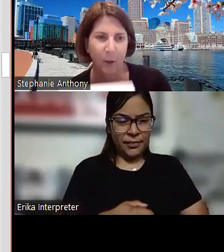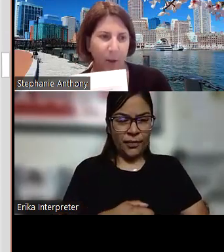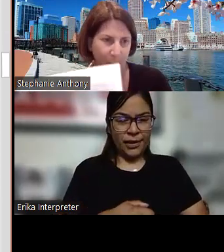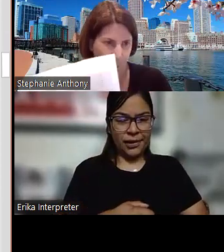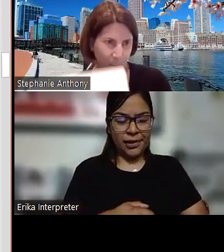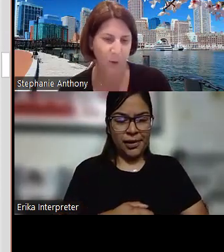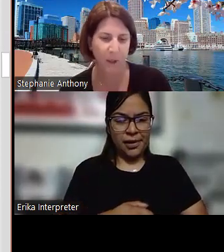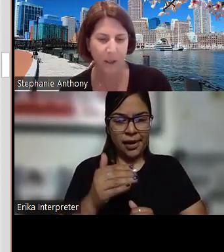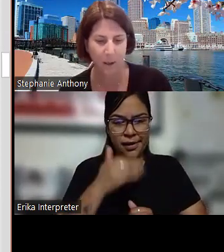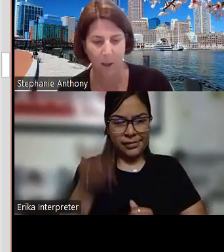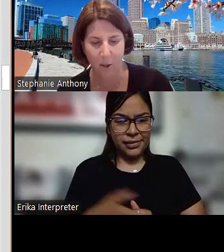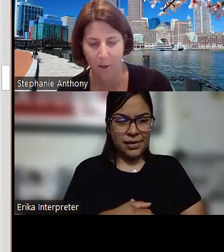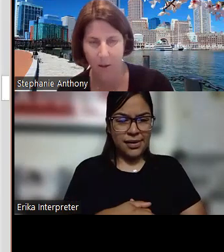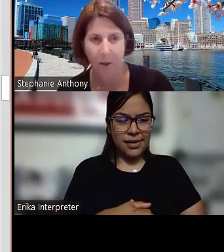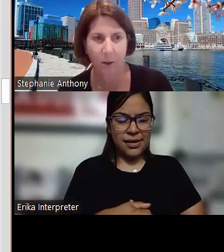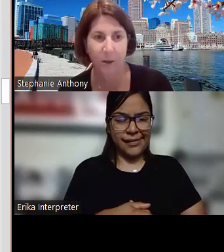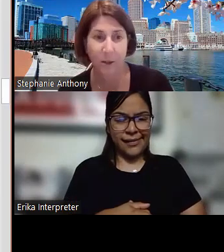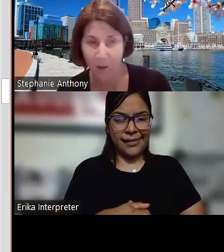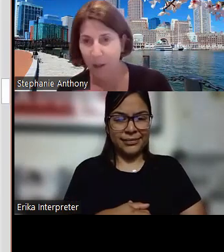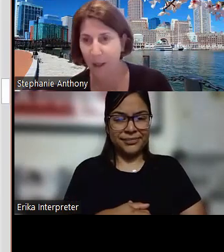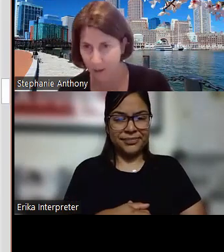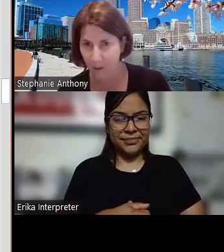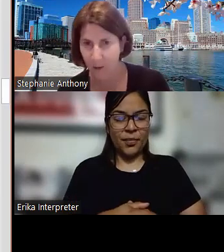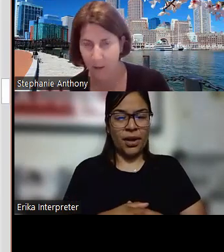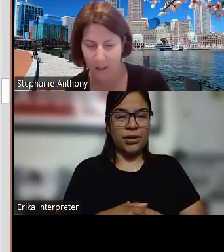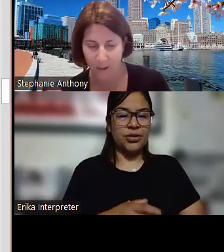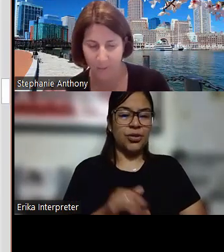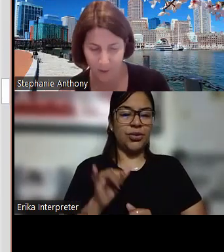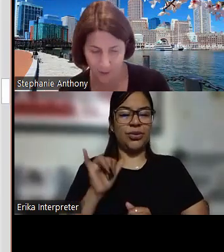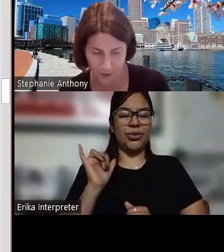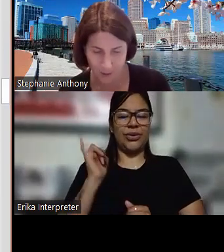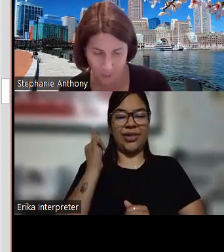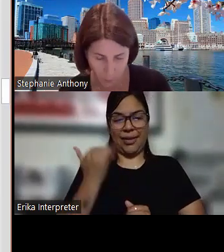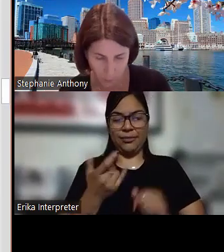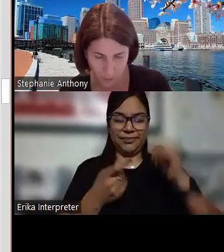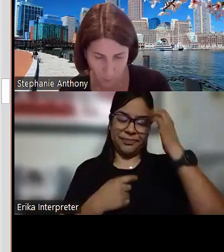you can go to the next slide so this just set a high level um the six components we're going to